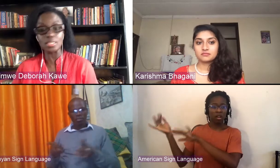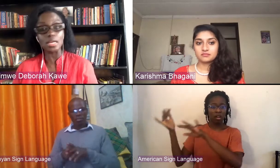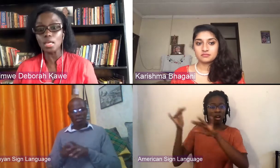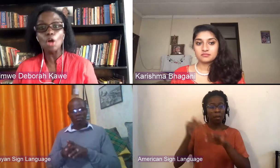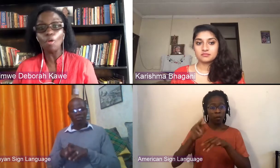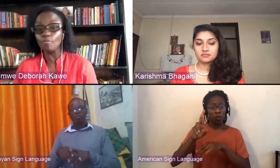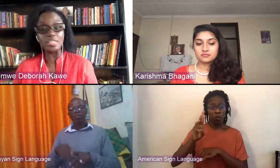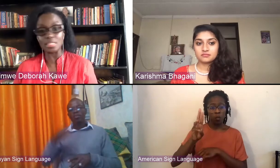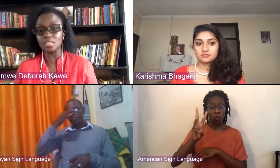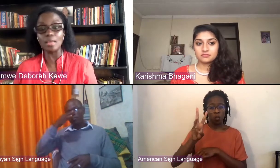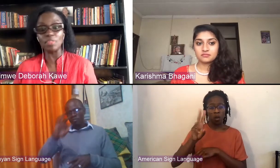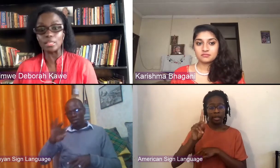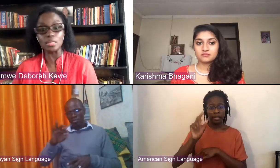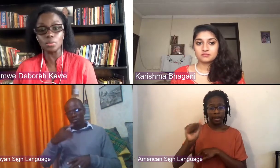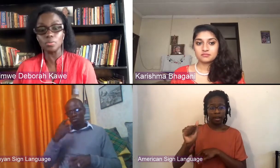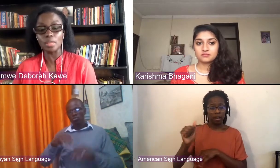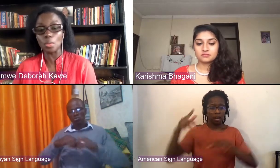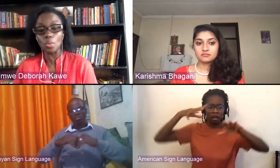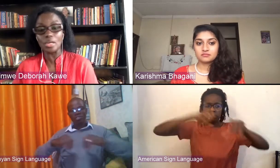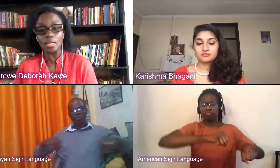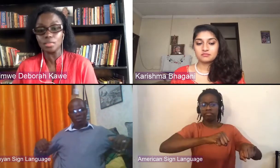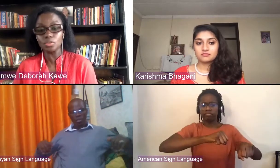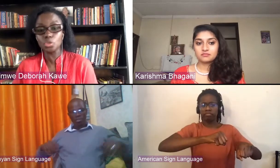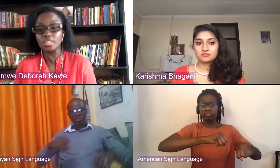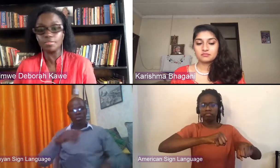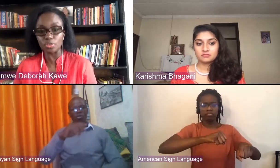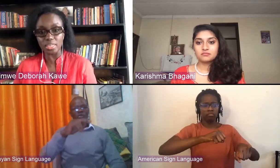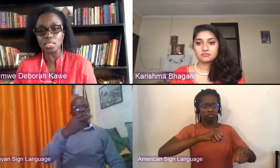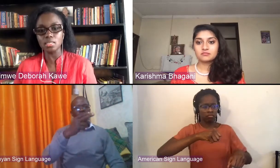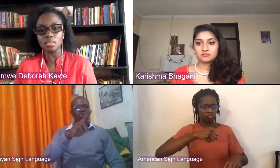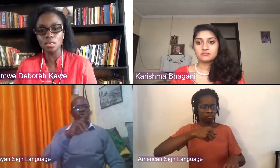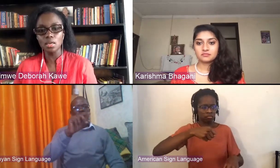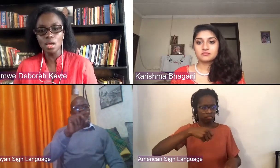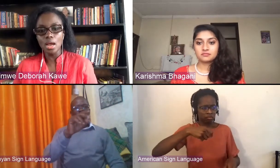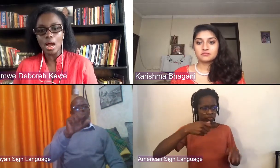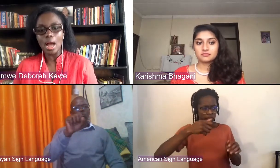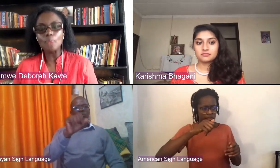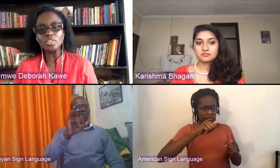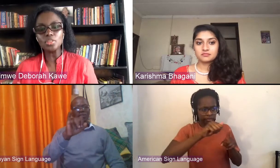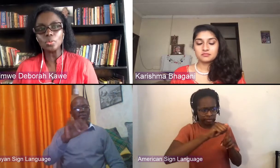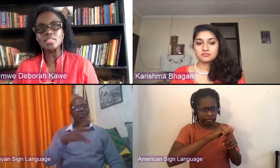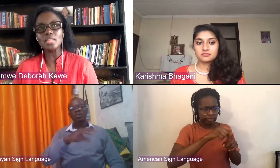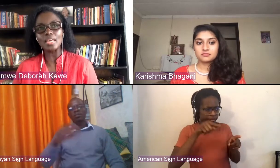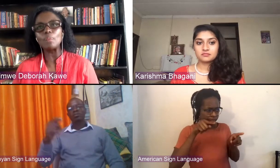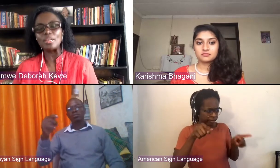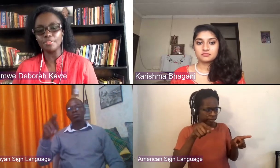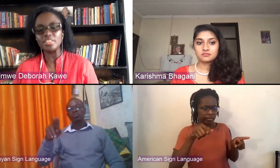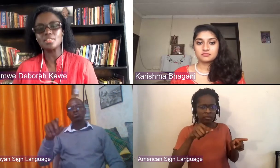and convinced them that they were two different races and which was like a manifestation